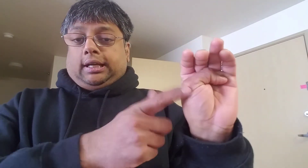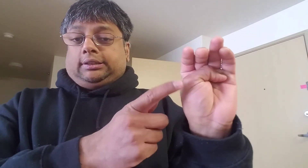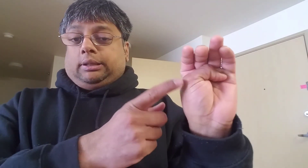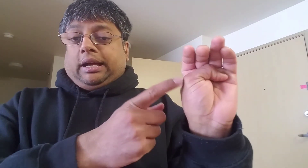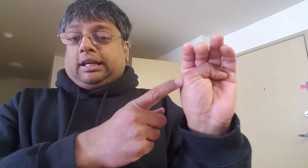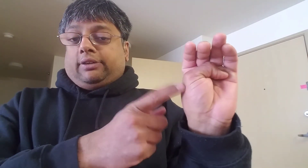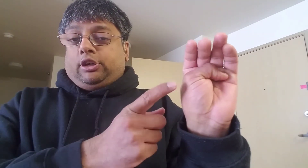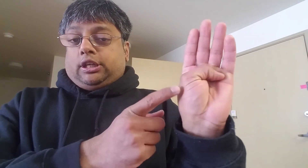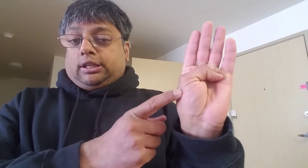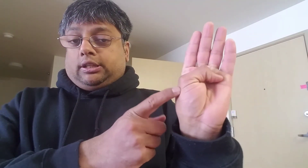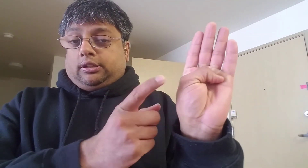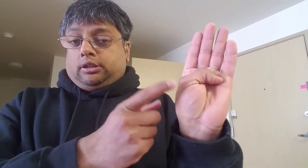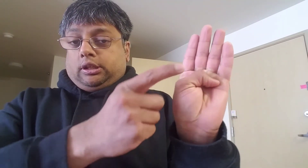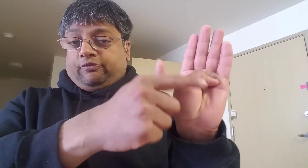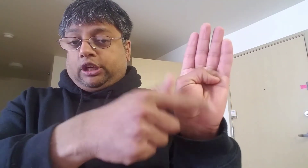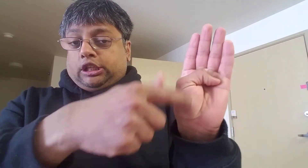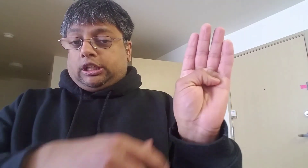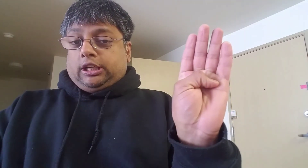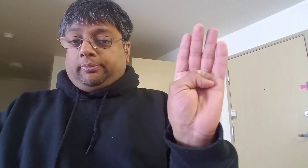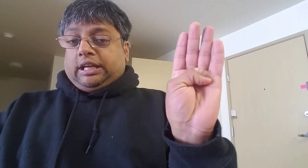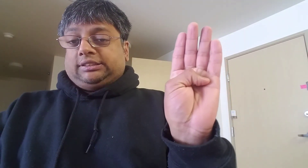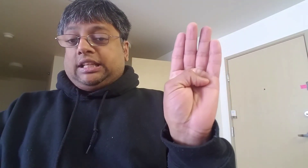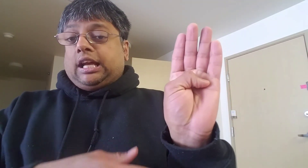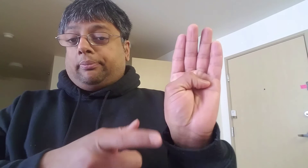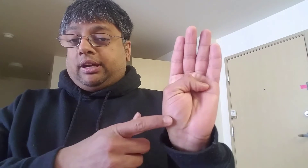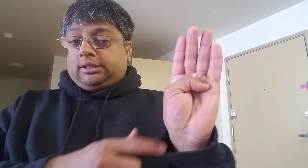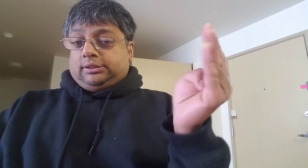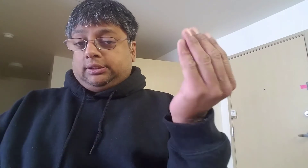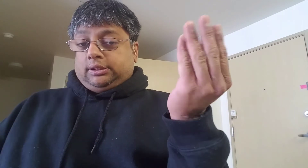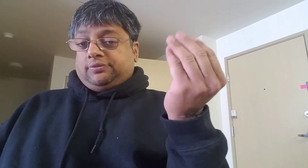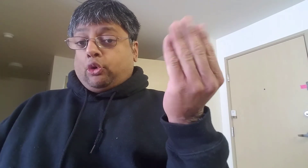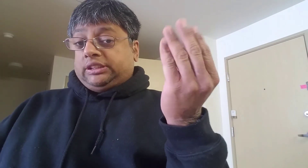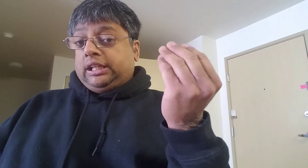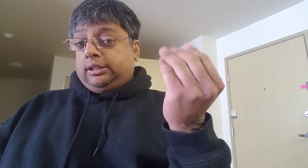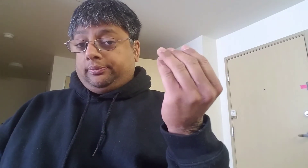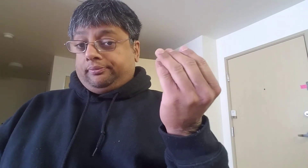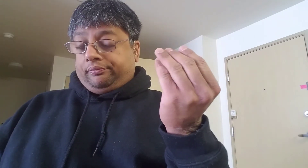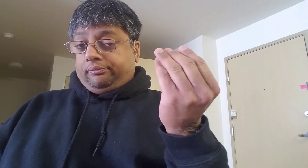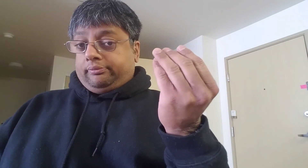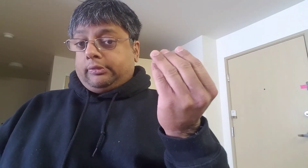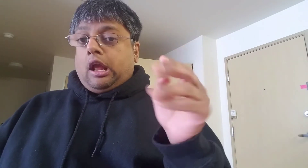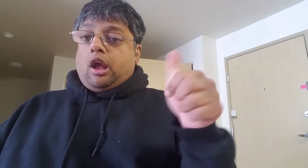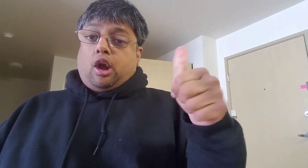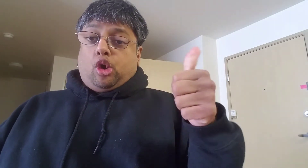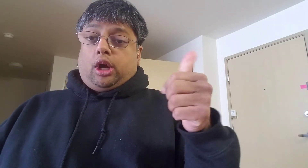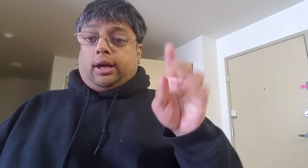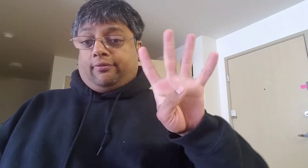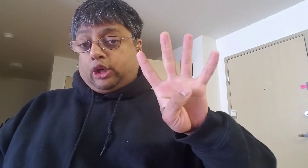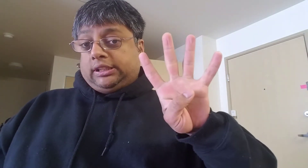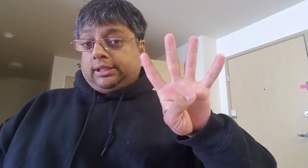(Explaining how to do "14")